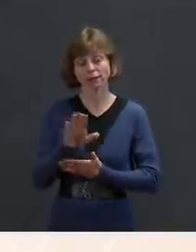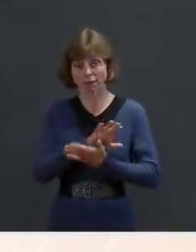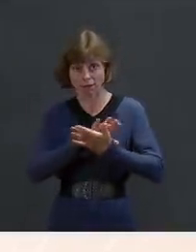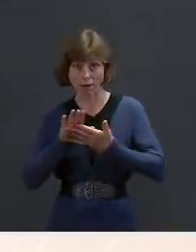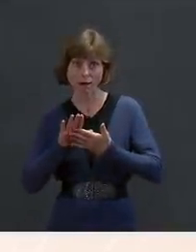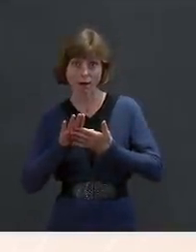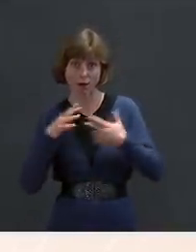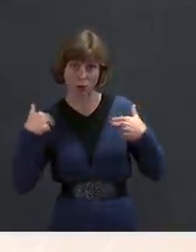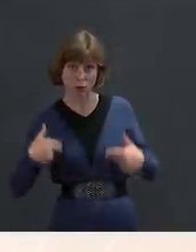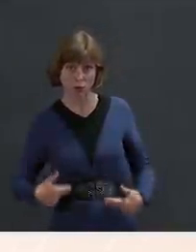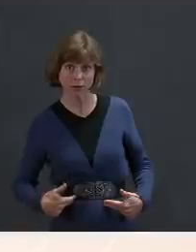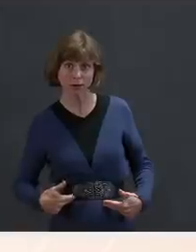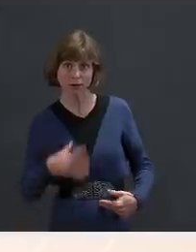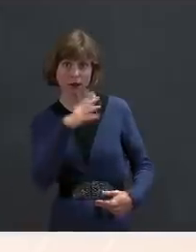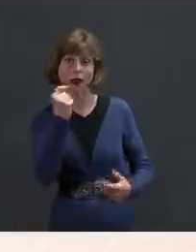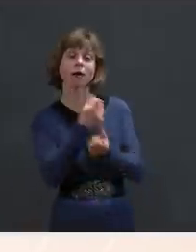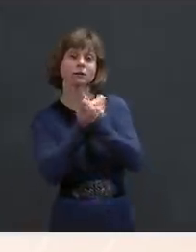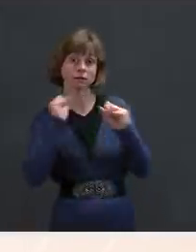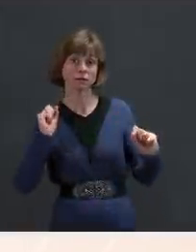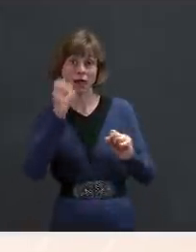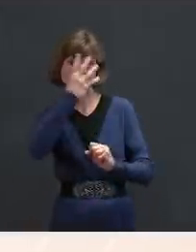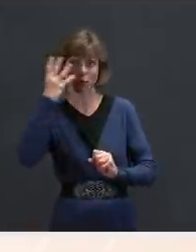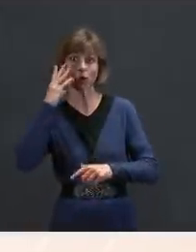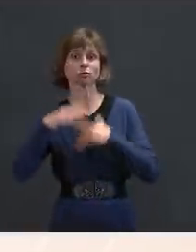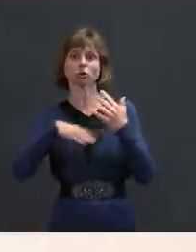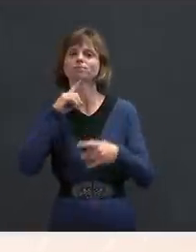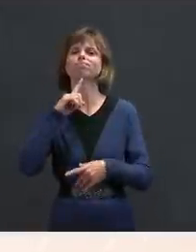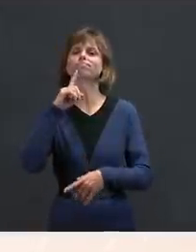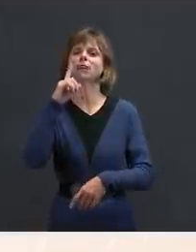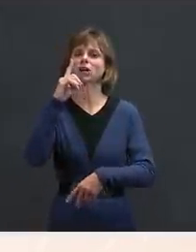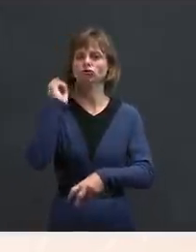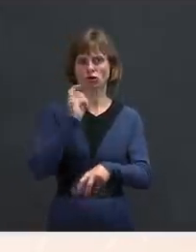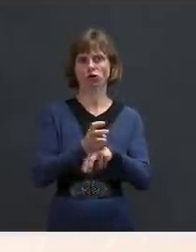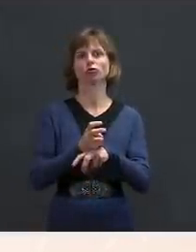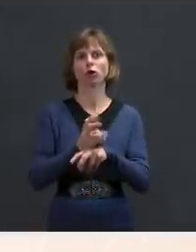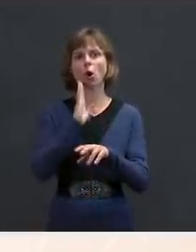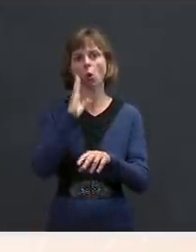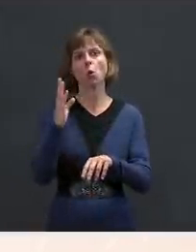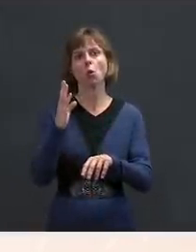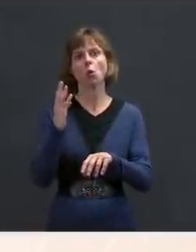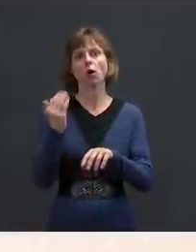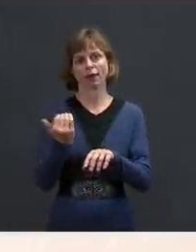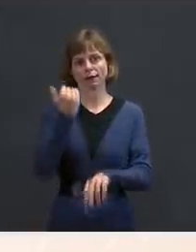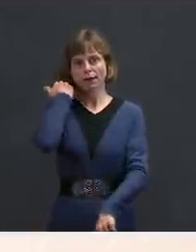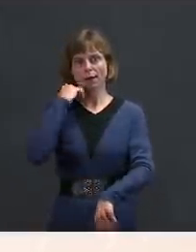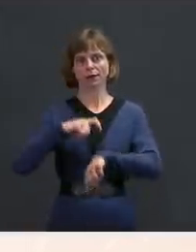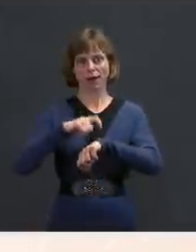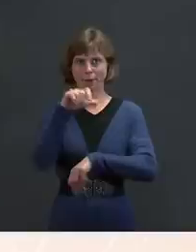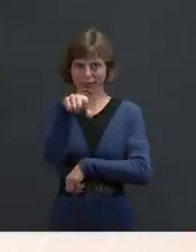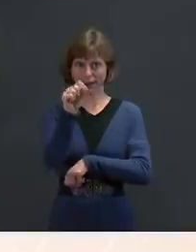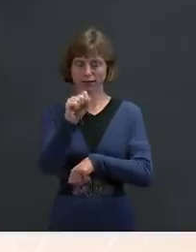It is hard, and it will take time. But rest assured, we are going to get it done.